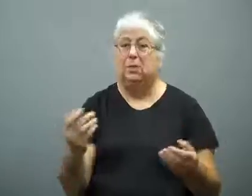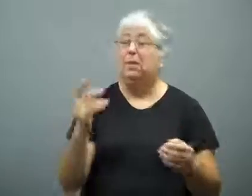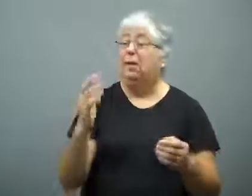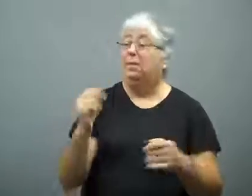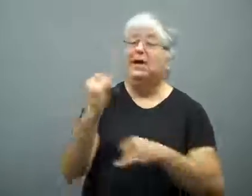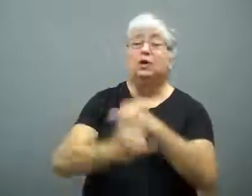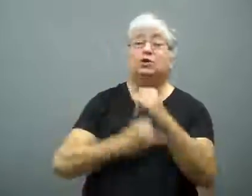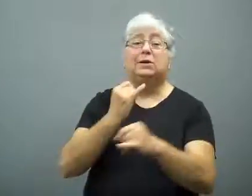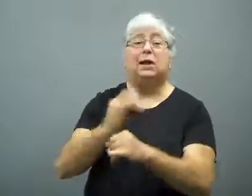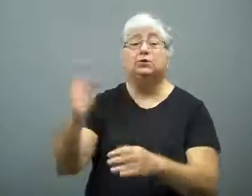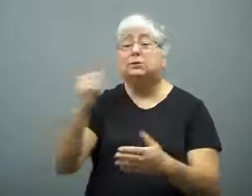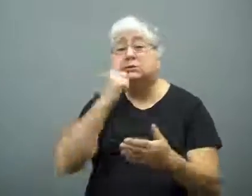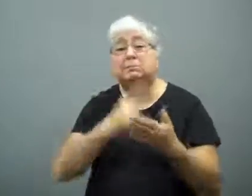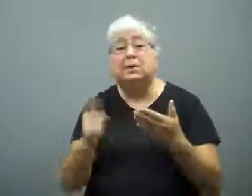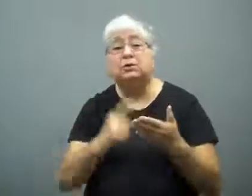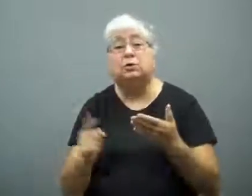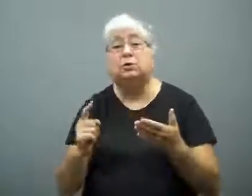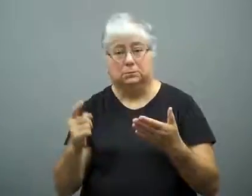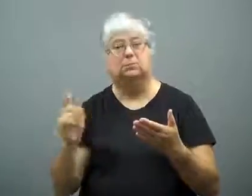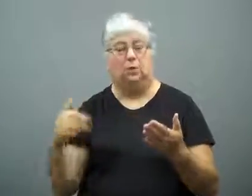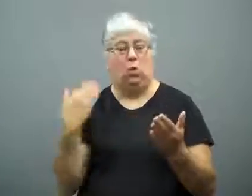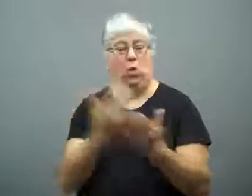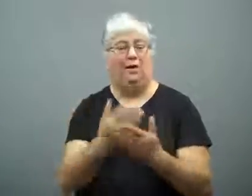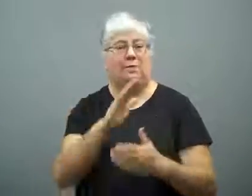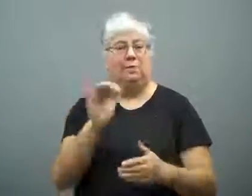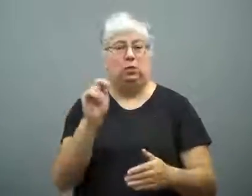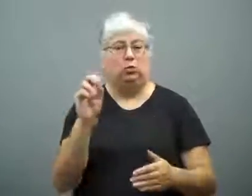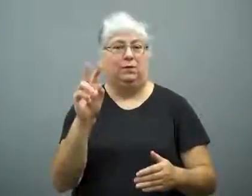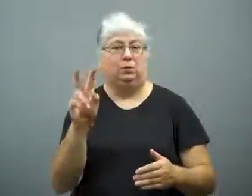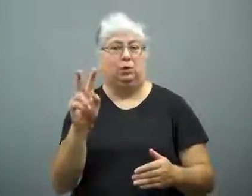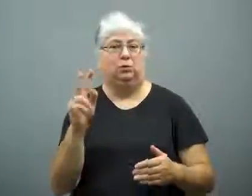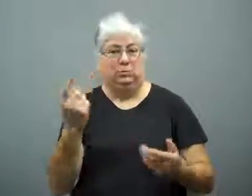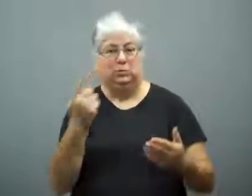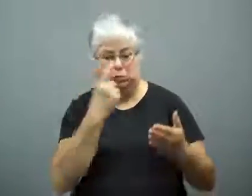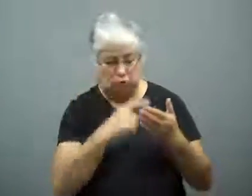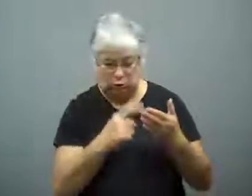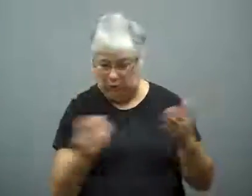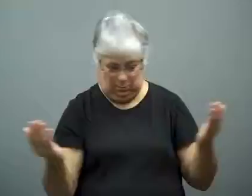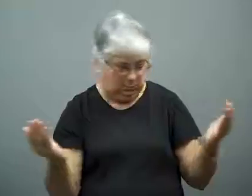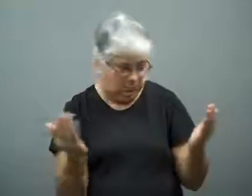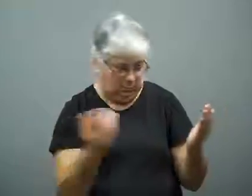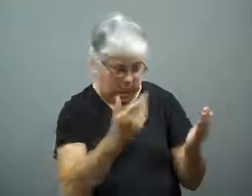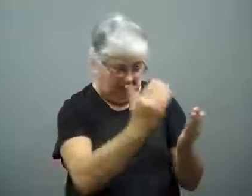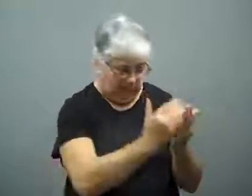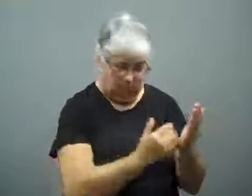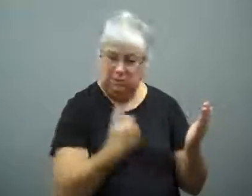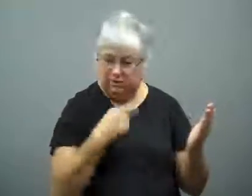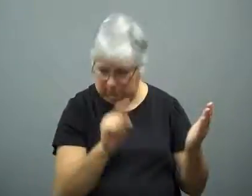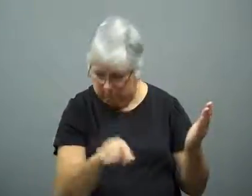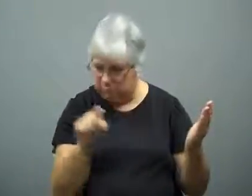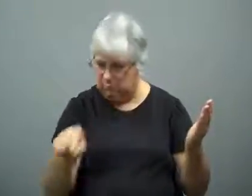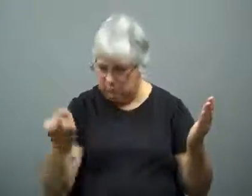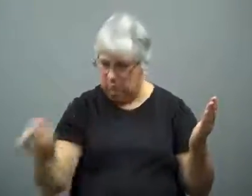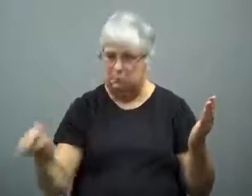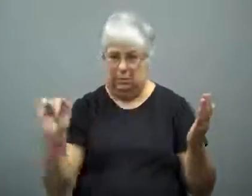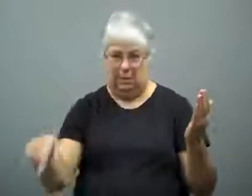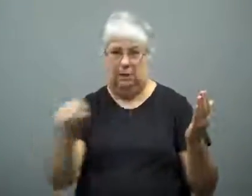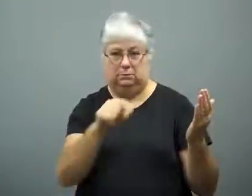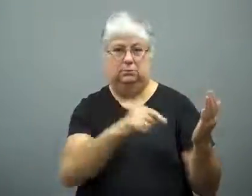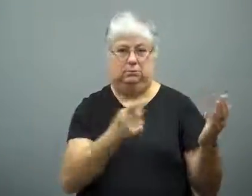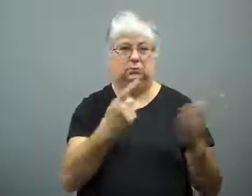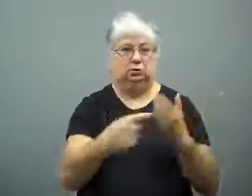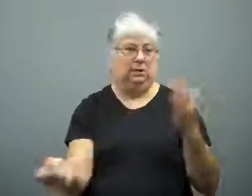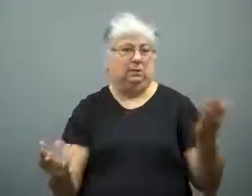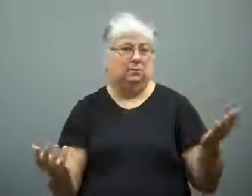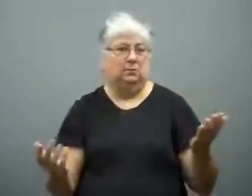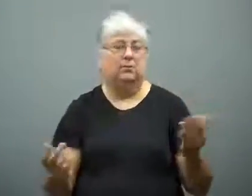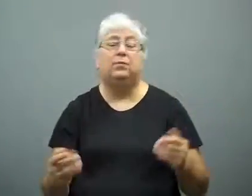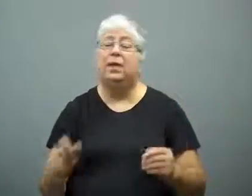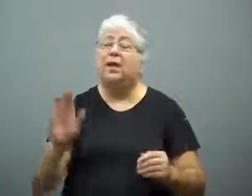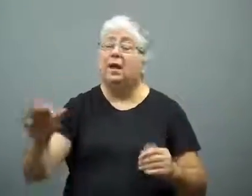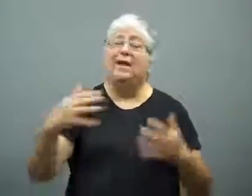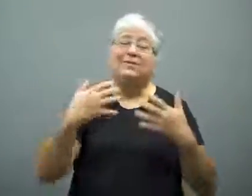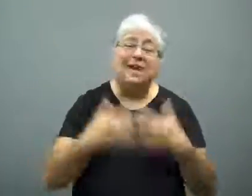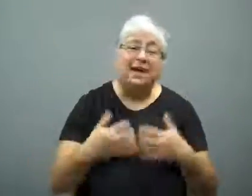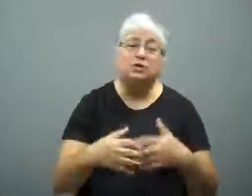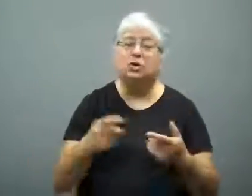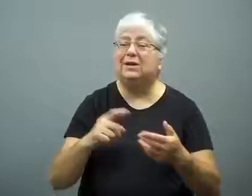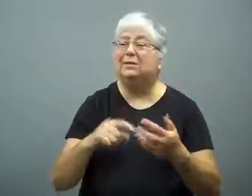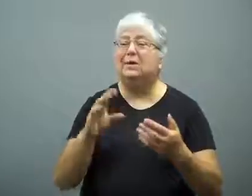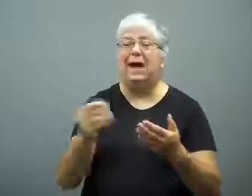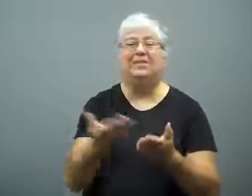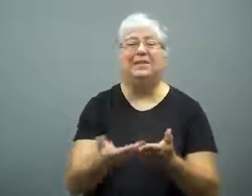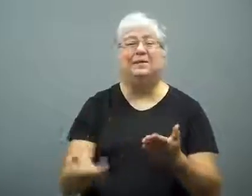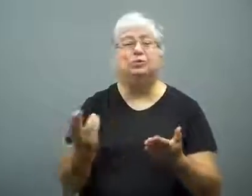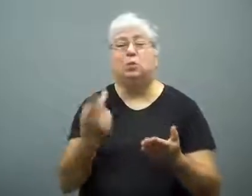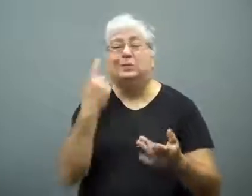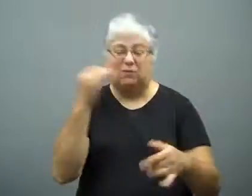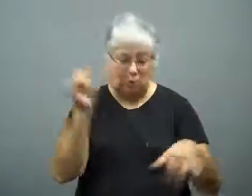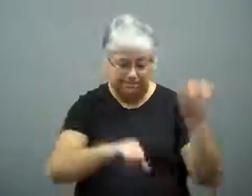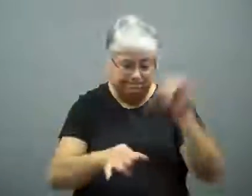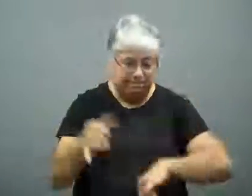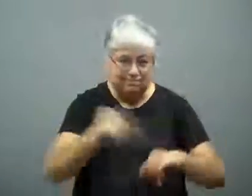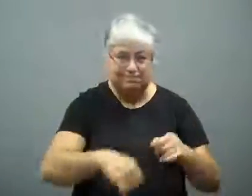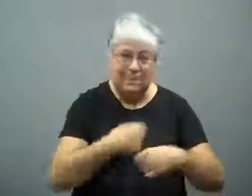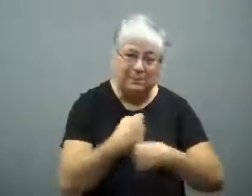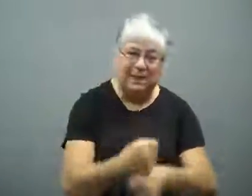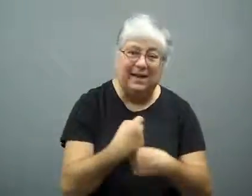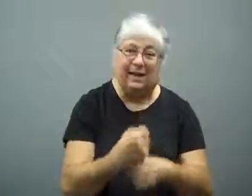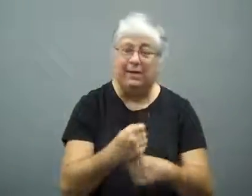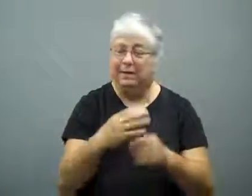International inspectors will arrive by November to verify the list.